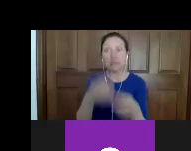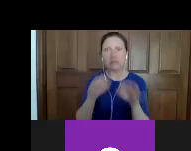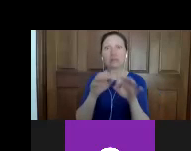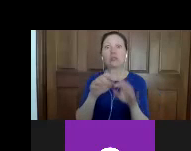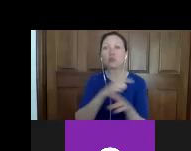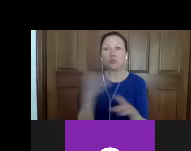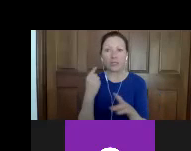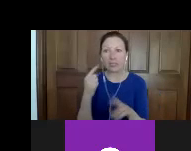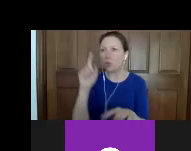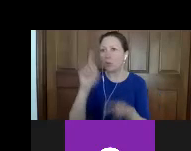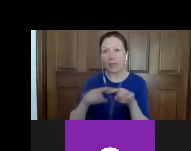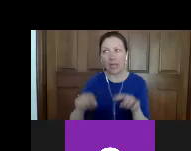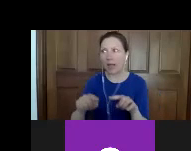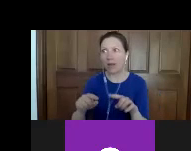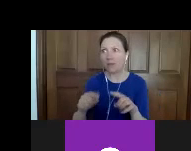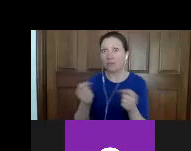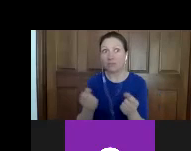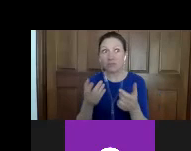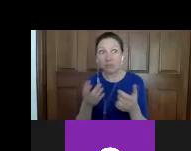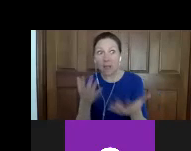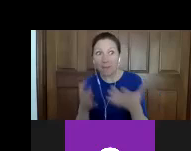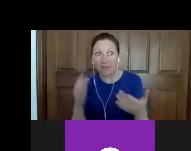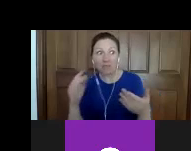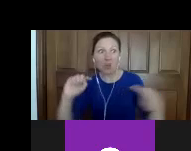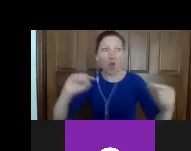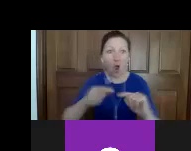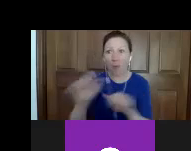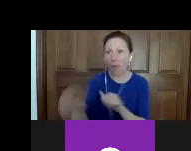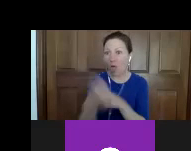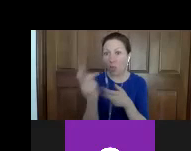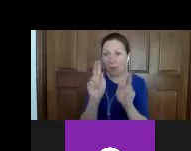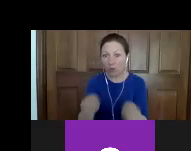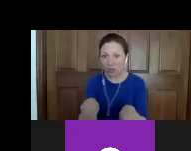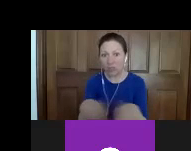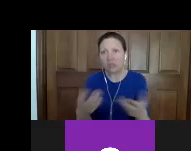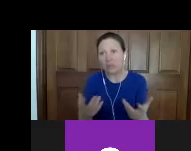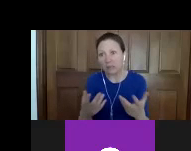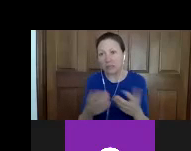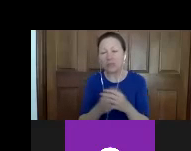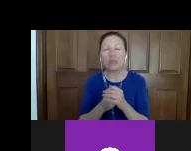others that cannot be eliminated or reduced by reasonable accommodations. So personal